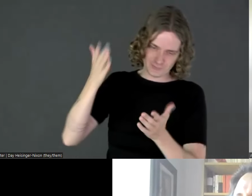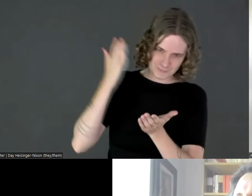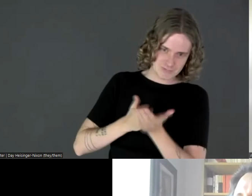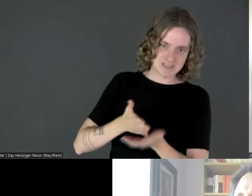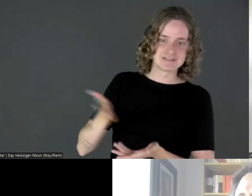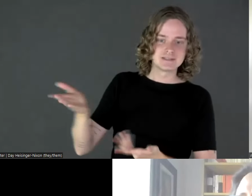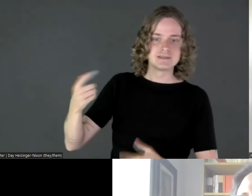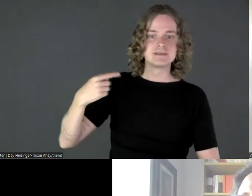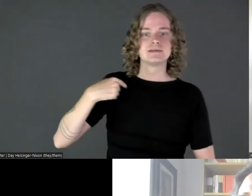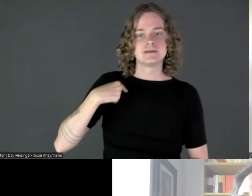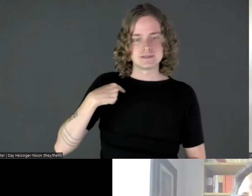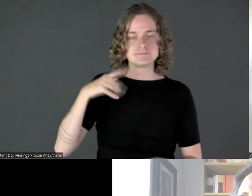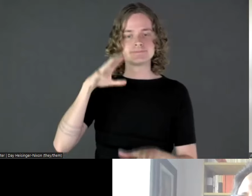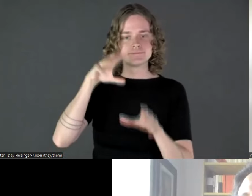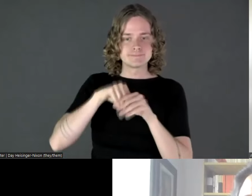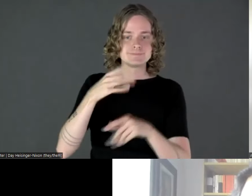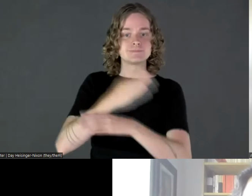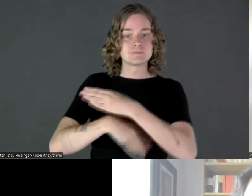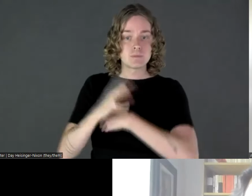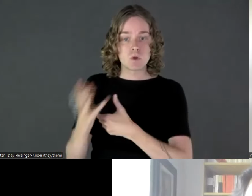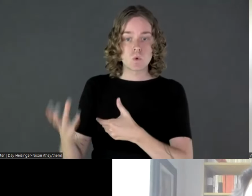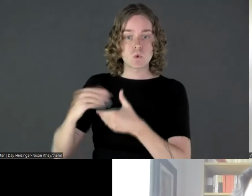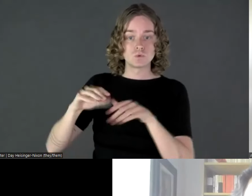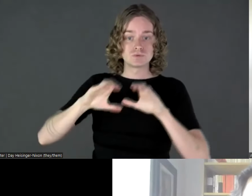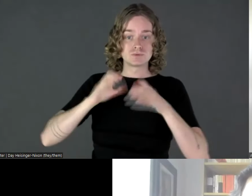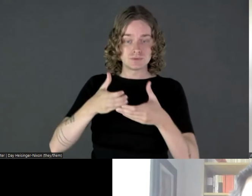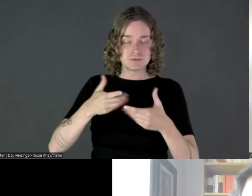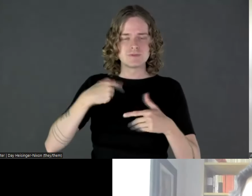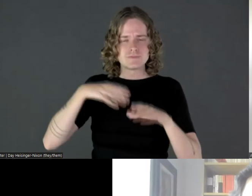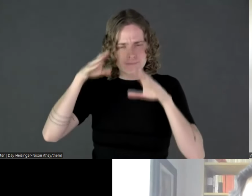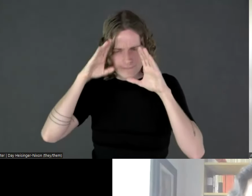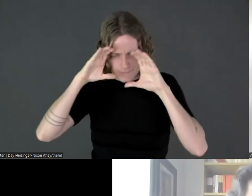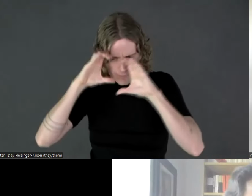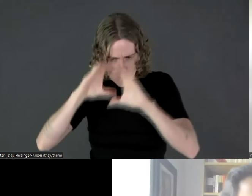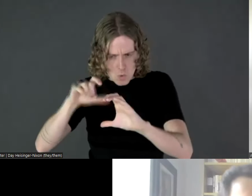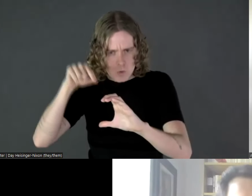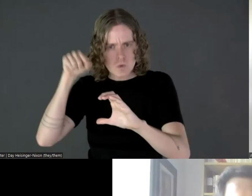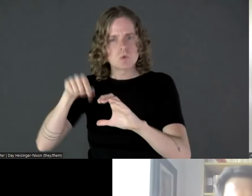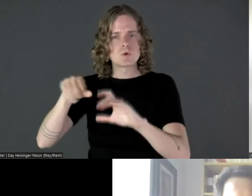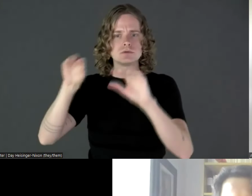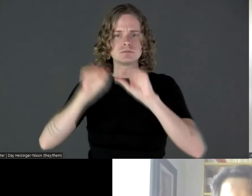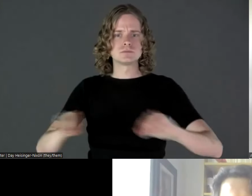inclusive focal point. I thought I could start us off by mentioning a few gaps or challenges